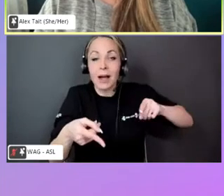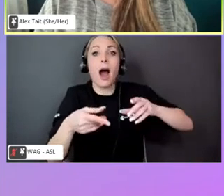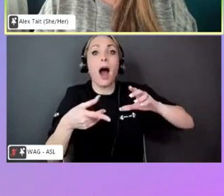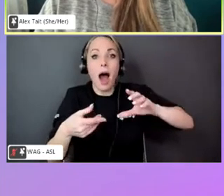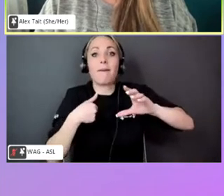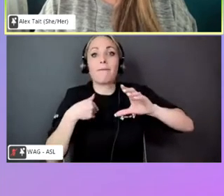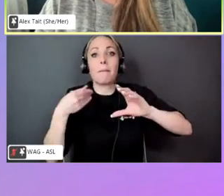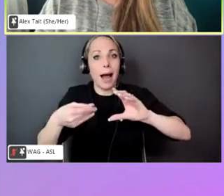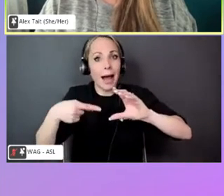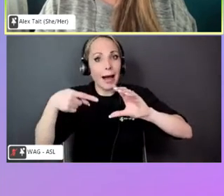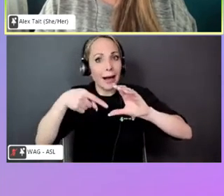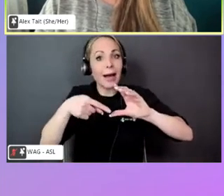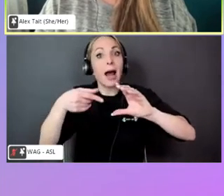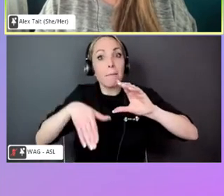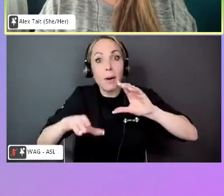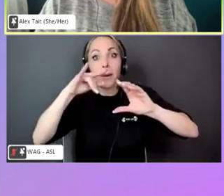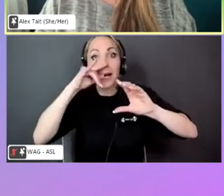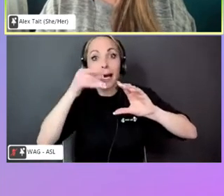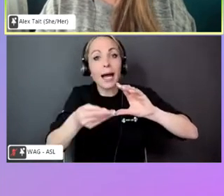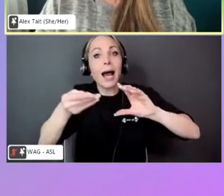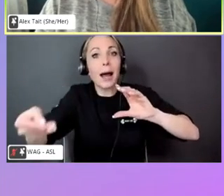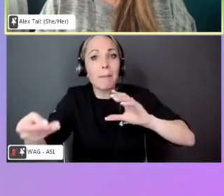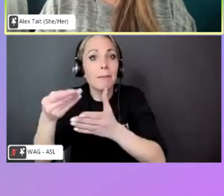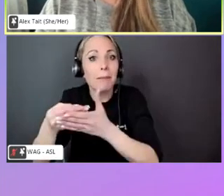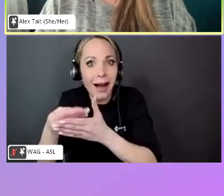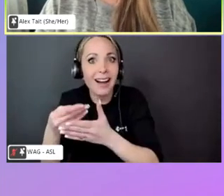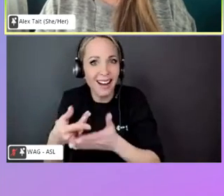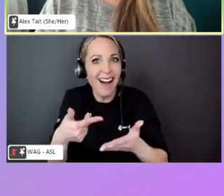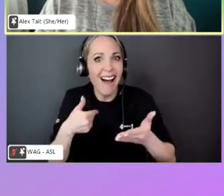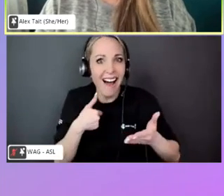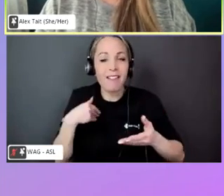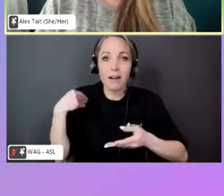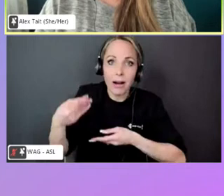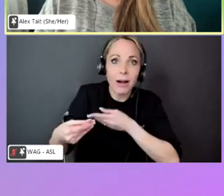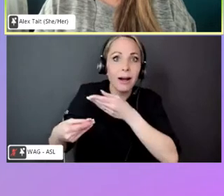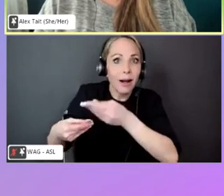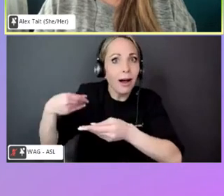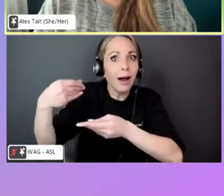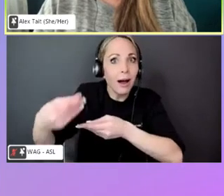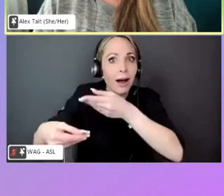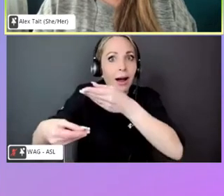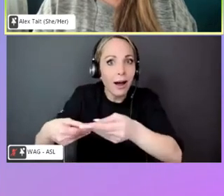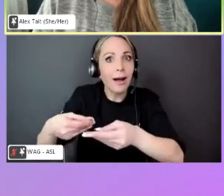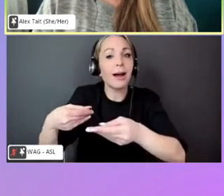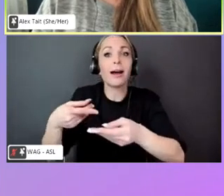should overcome it. From a purely capitalist angle why aren't we including things